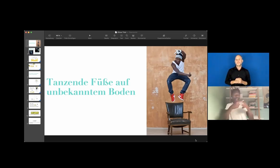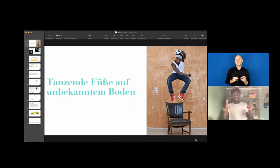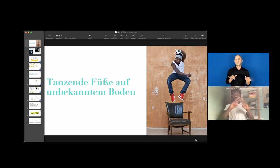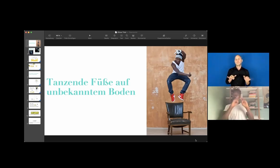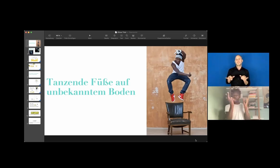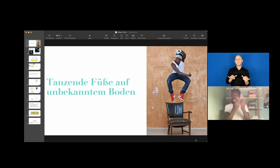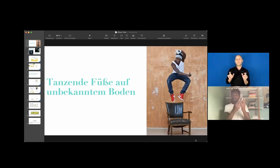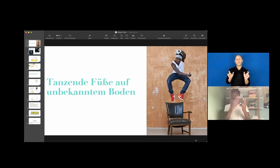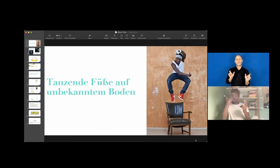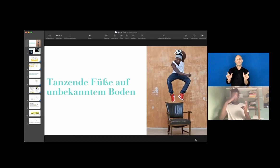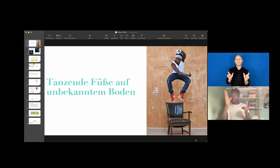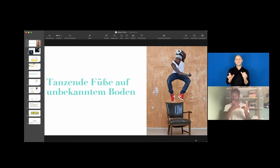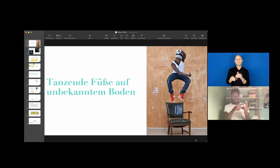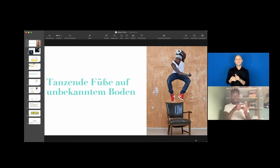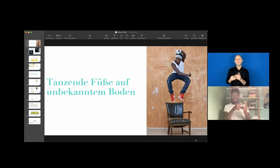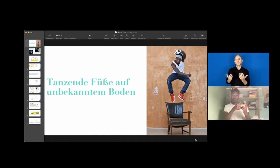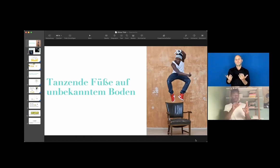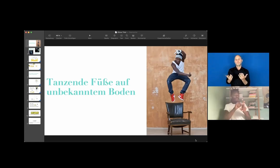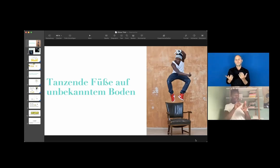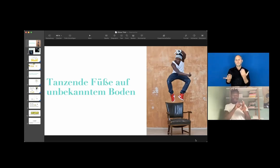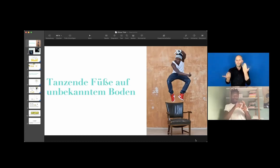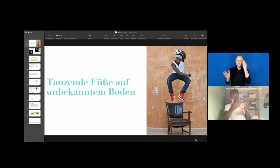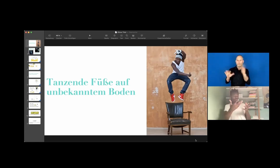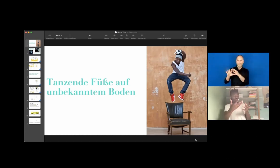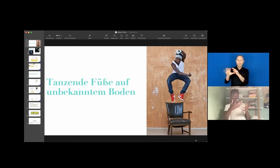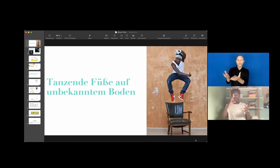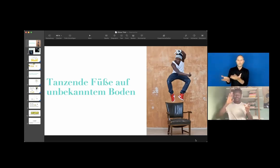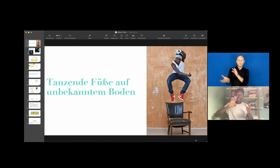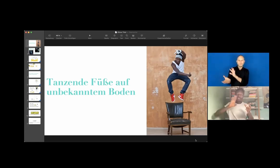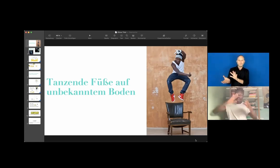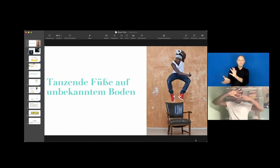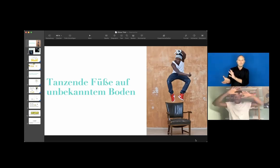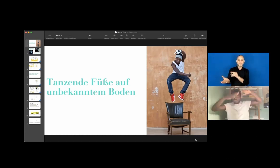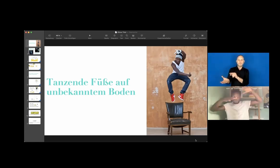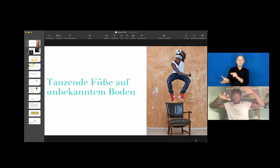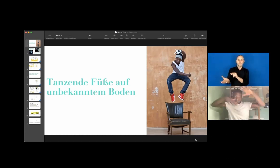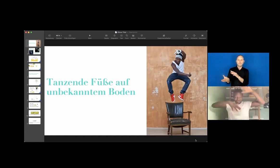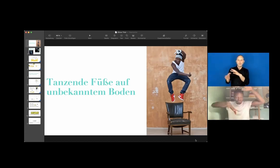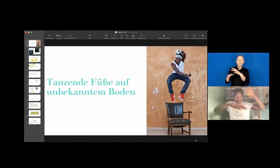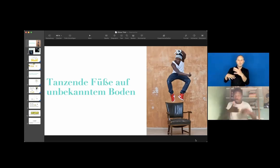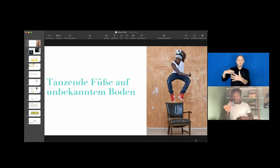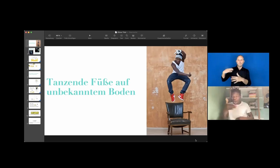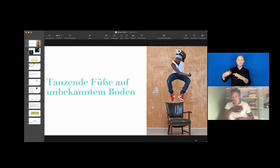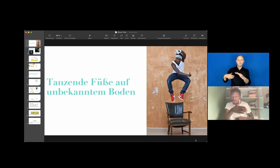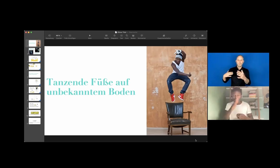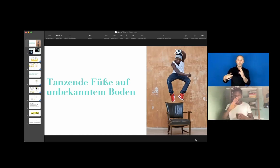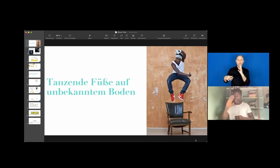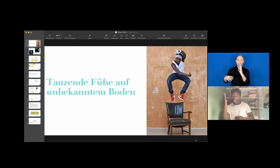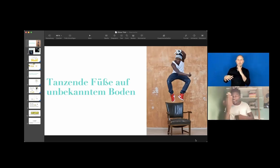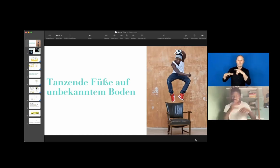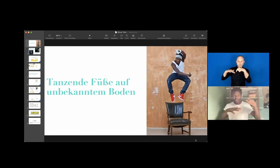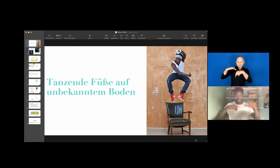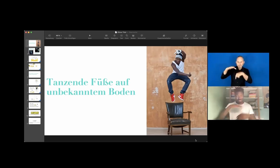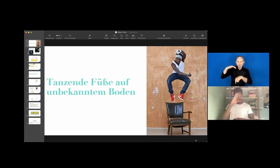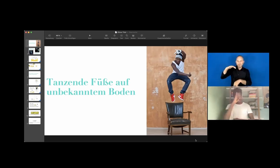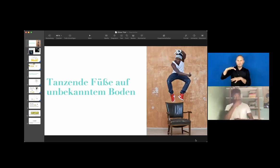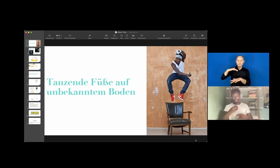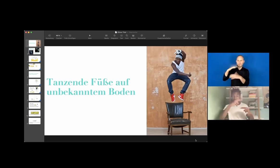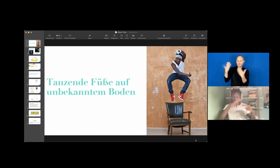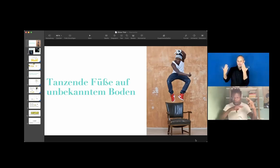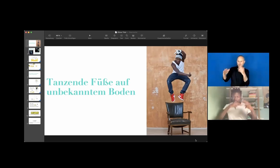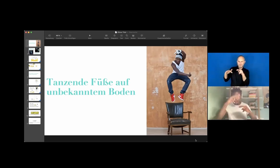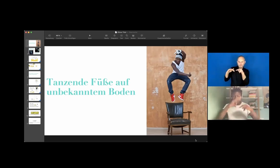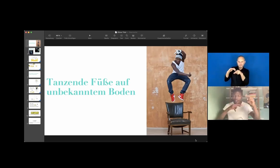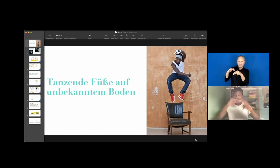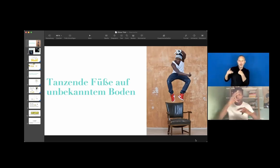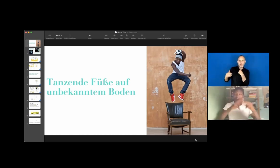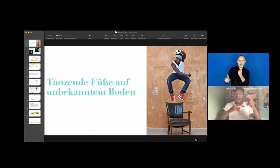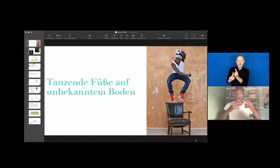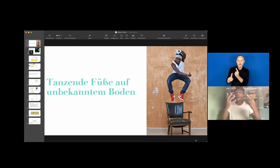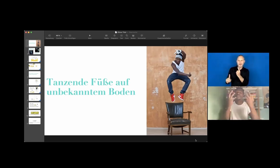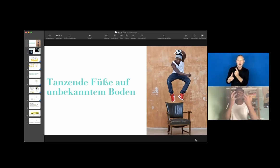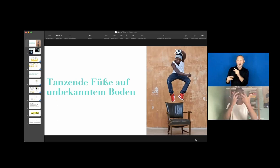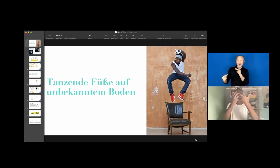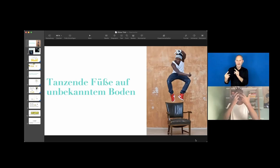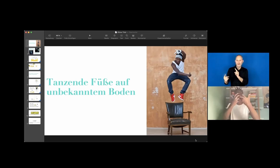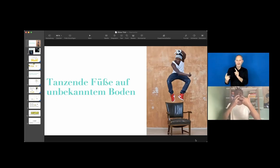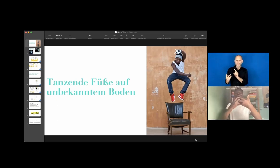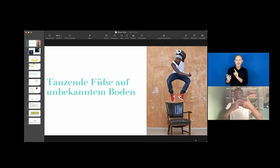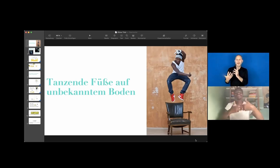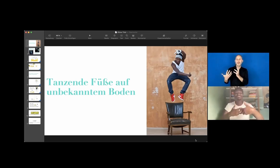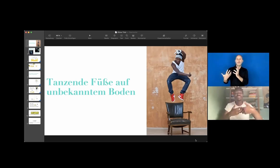But, as the world is, you know, there's never, like, a clean floor. There is always a landscape and a certain background.